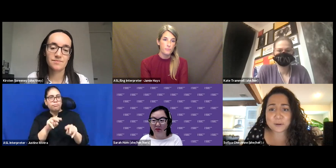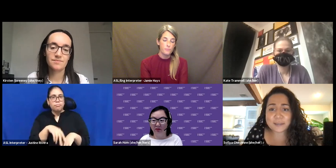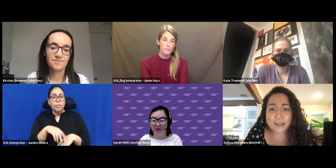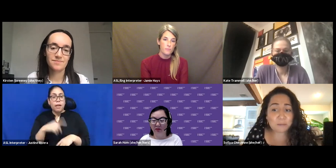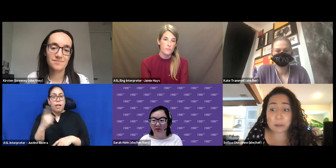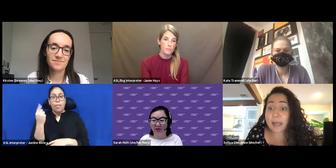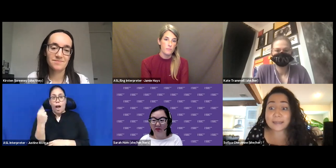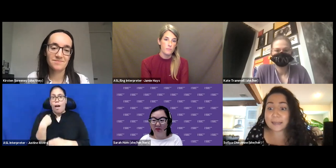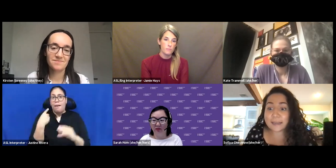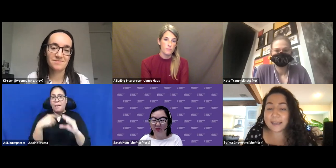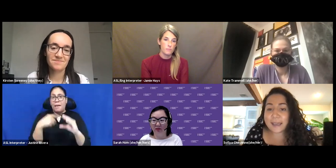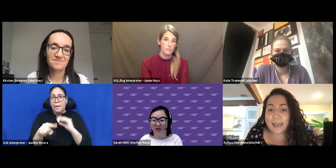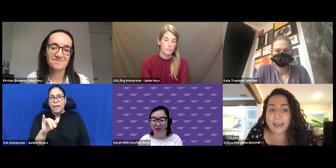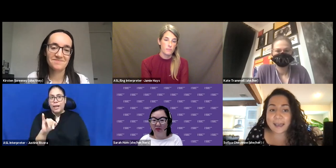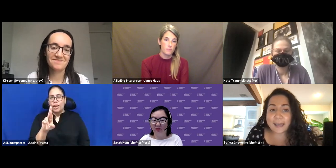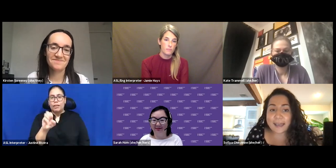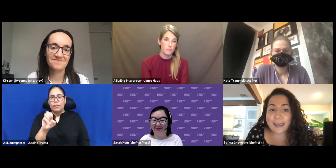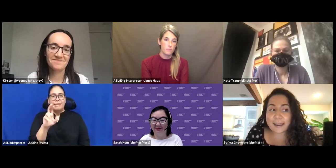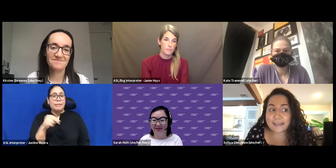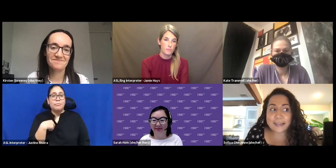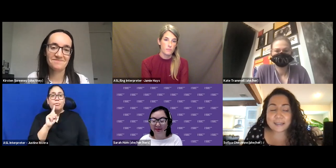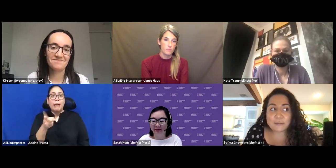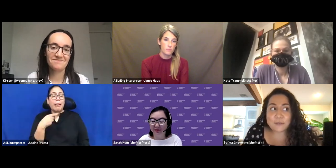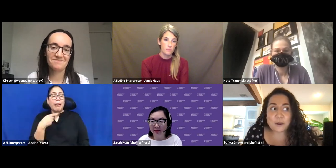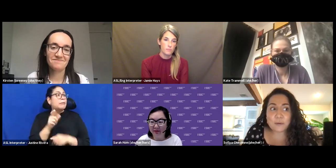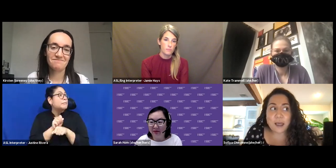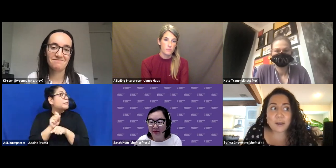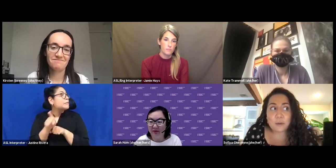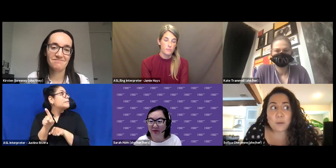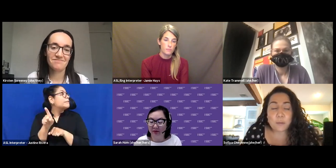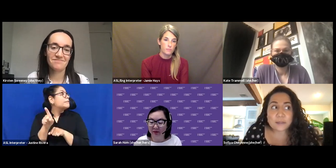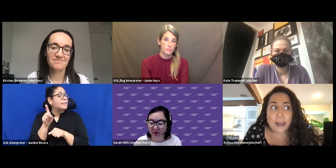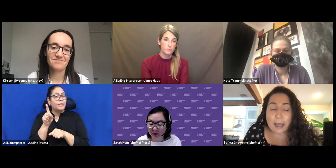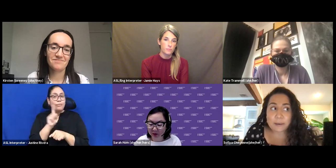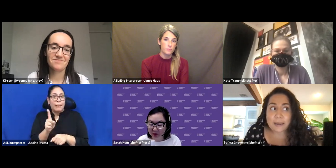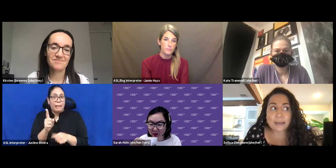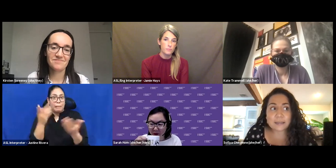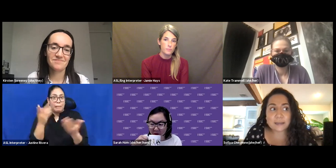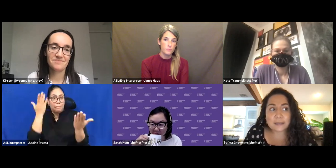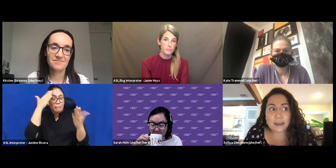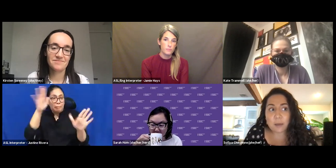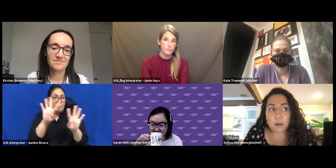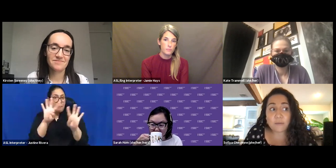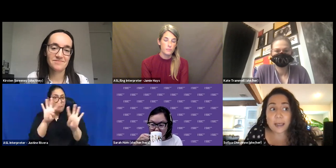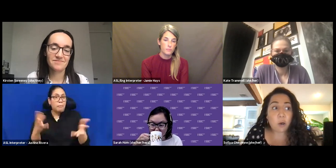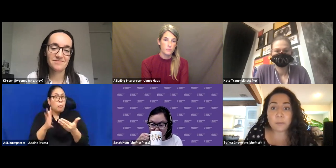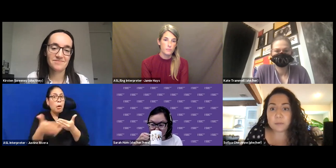Kirsten, like blindly, in a sense of, you know, not knowing what was gonna happen next, and said, I would love to help and